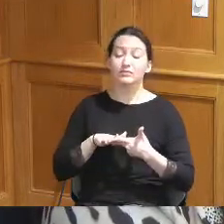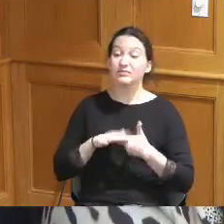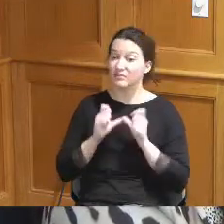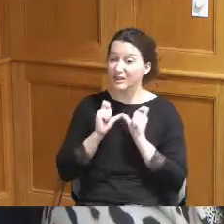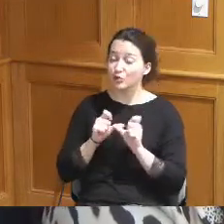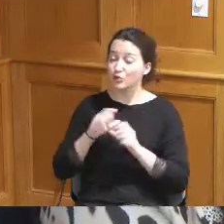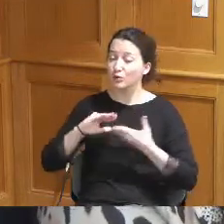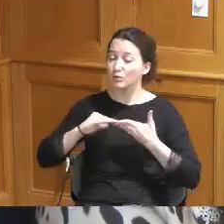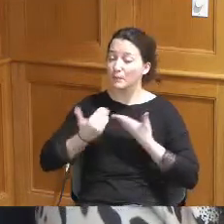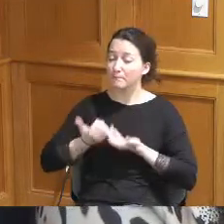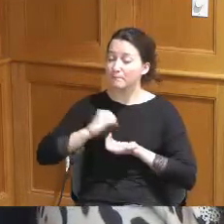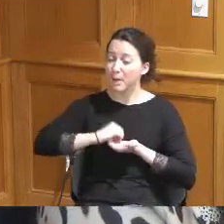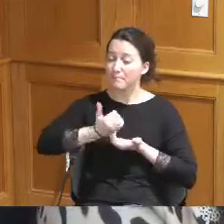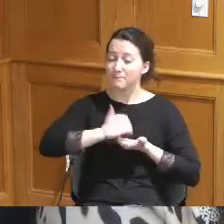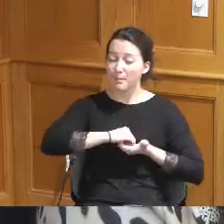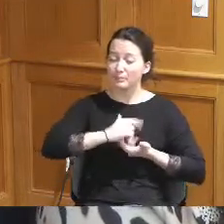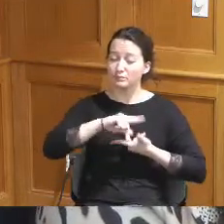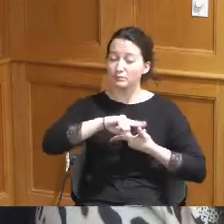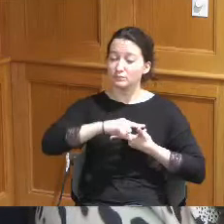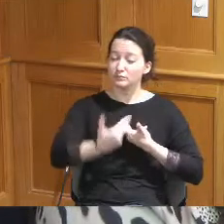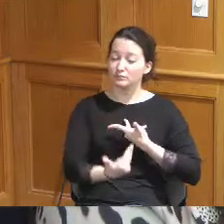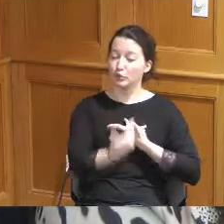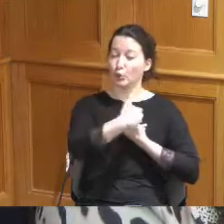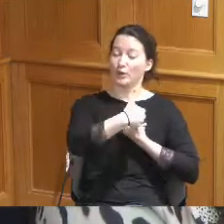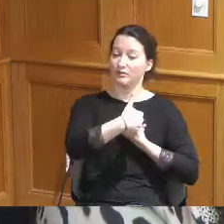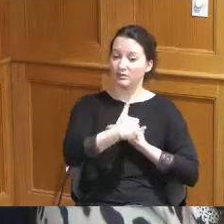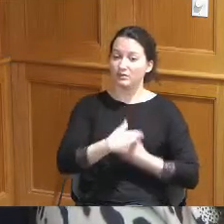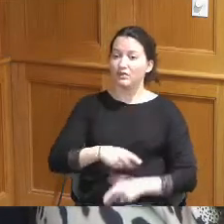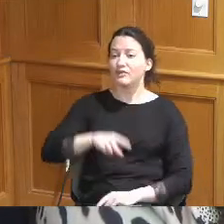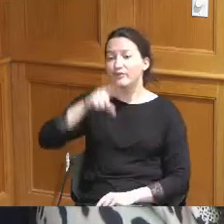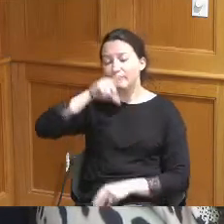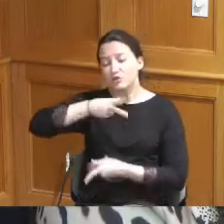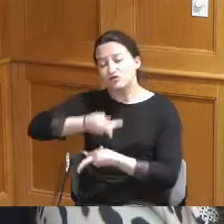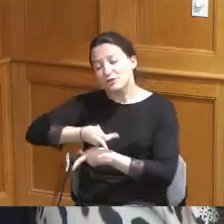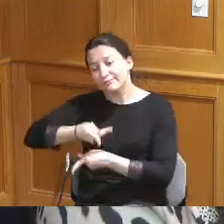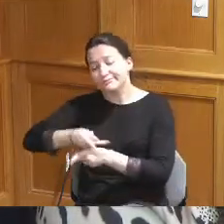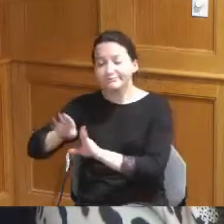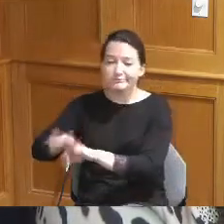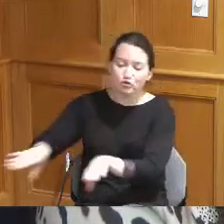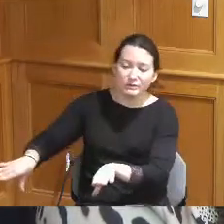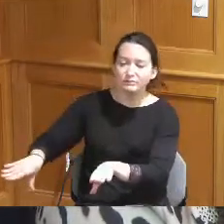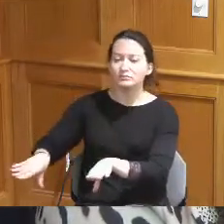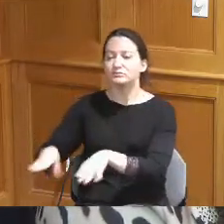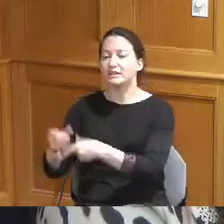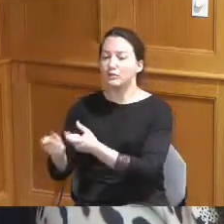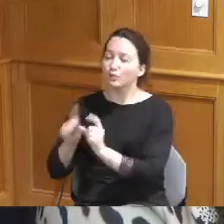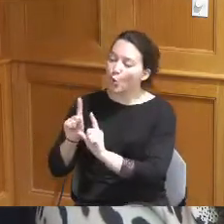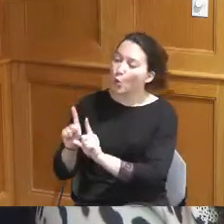to help out beyond your imagination for foster children to be able to go to a different places